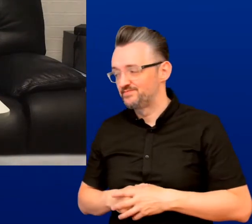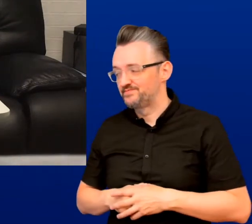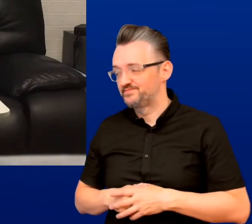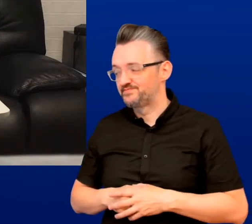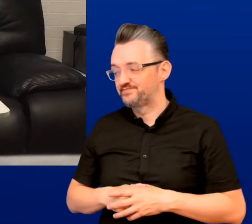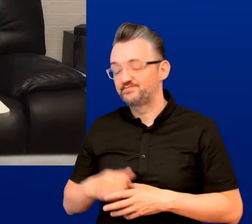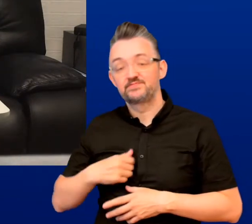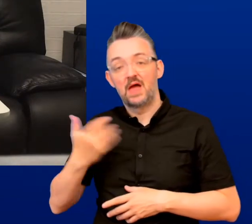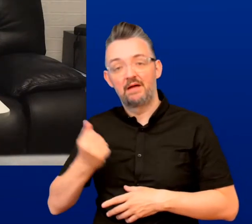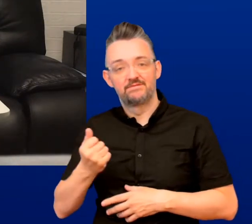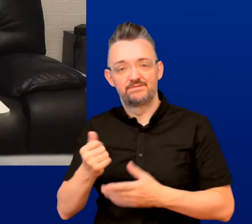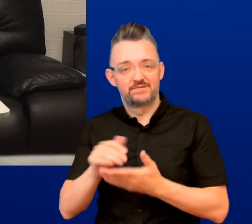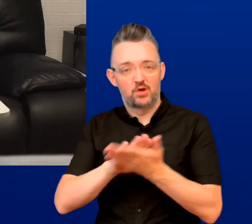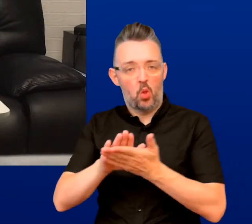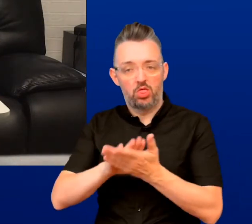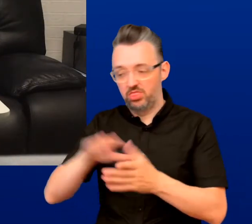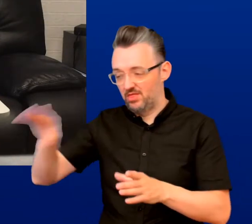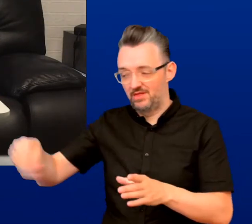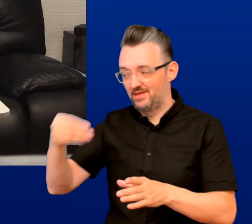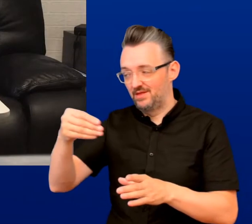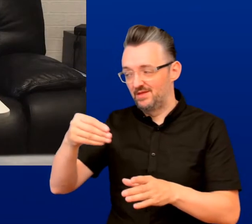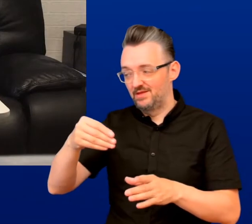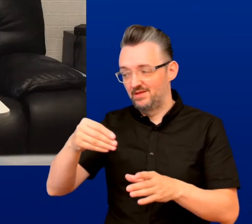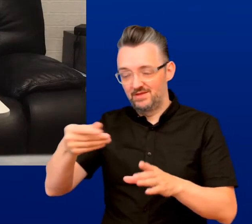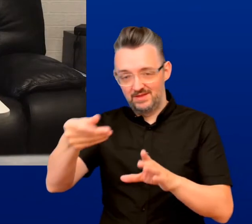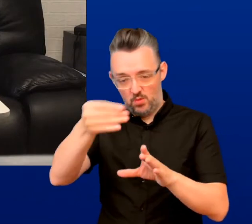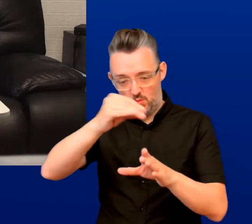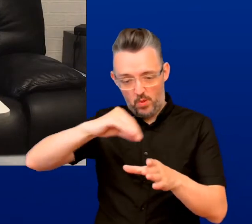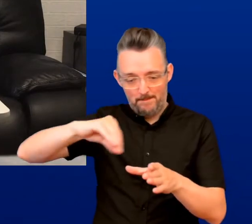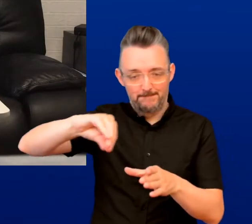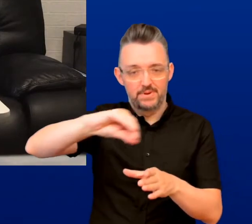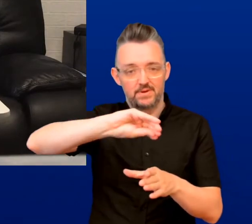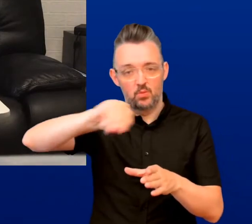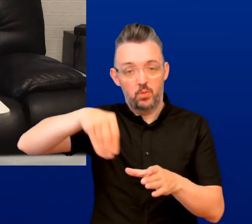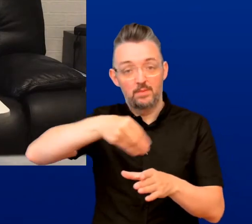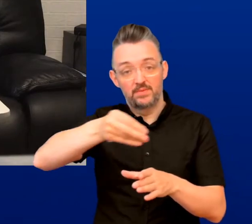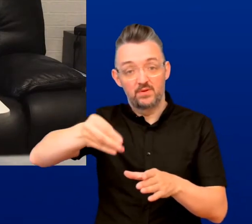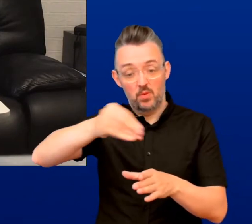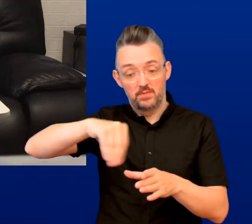the edge of the bowl because if you don't do that